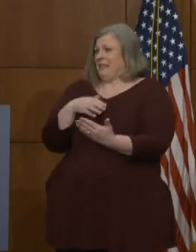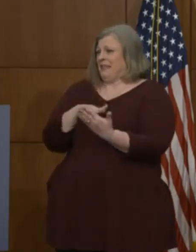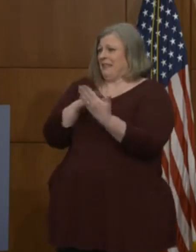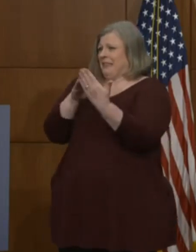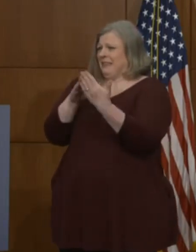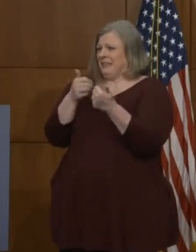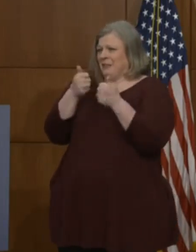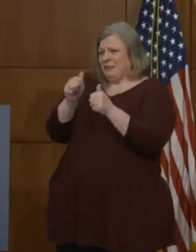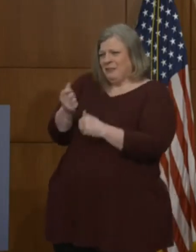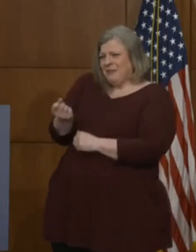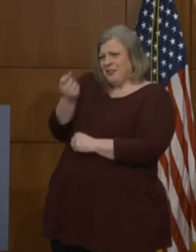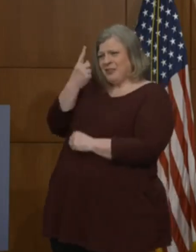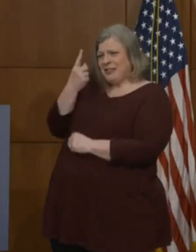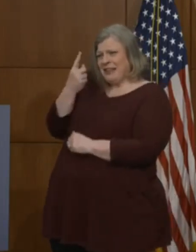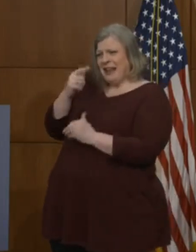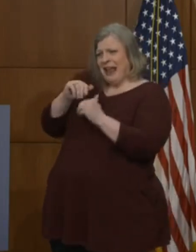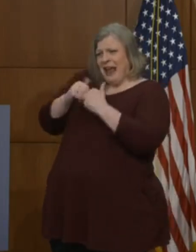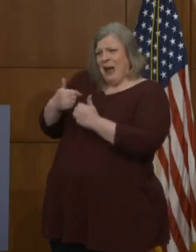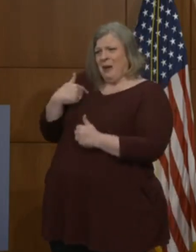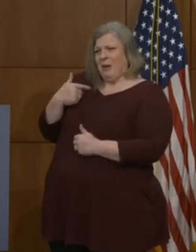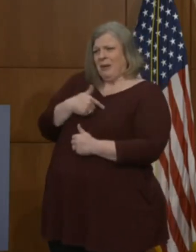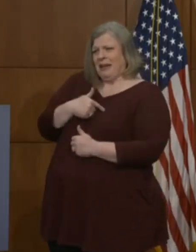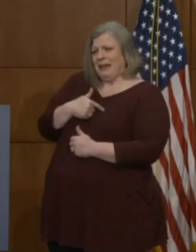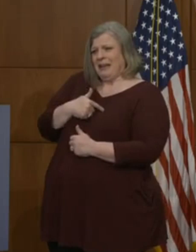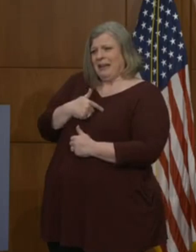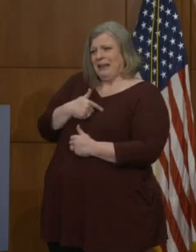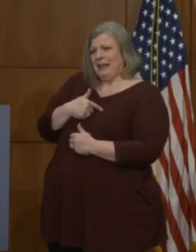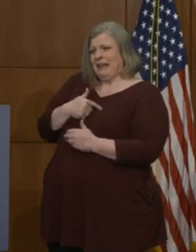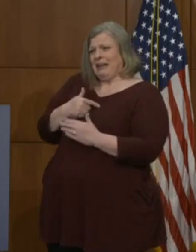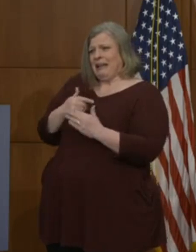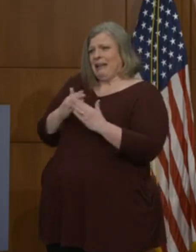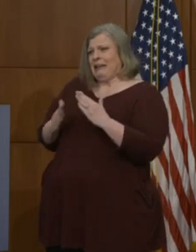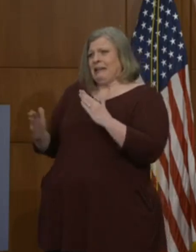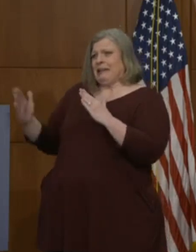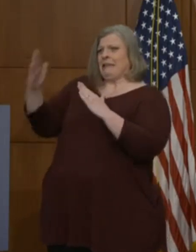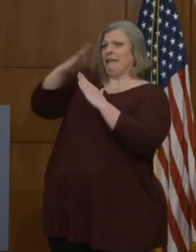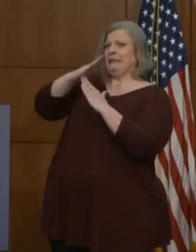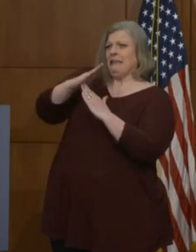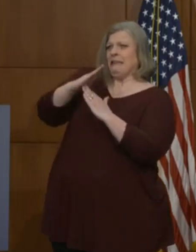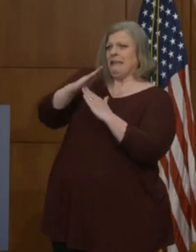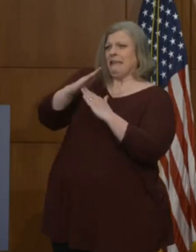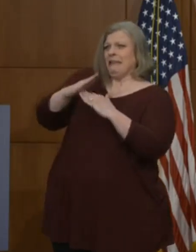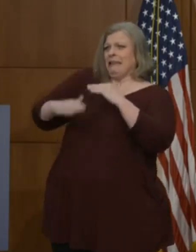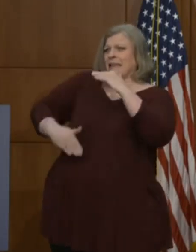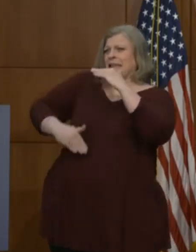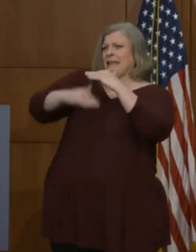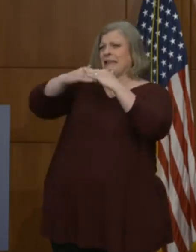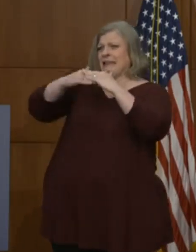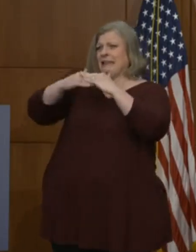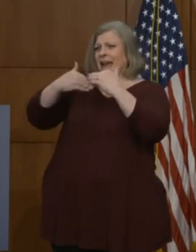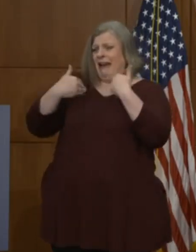THAT’S- THAT’S SOMETHING WERE WERE ADDRESSING WE ARE TRYING WERE ADDRESSING WE ARE TRYING TO UNDERSTAND. OUT HOW DO WE TO UNDERSTAND. OUT HOW DO WE OPTIMIZE THE CAPACITY WE HAVE OPTIMIZE THE CAPACITY WE HAVE WHETHER IT’S IN THE STATE LAB